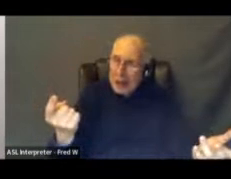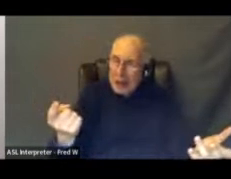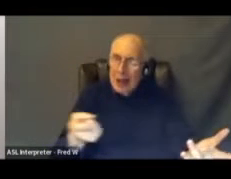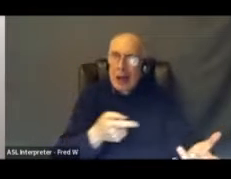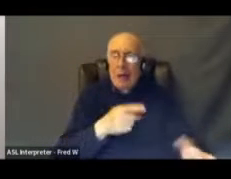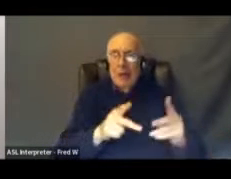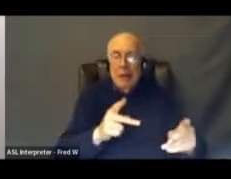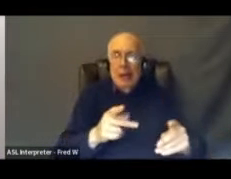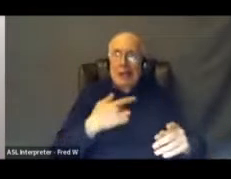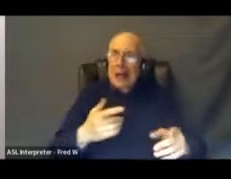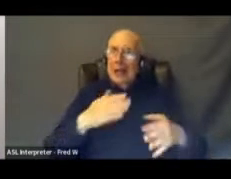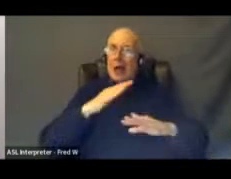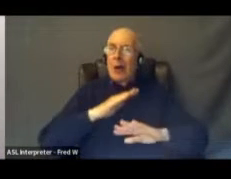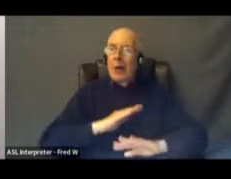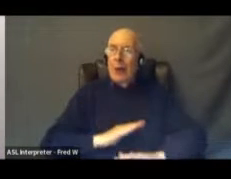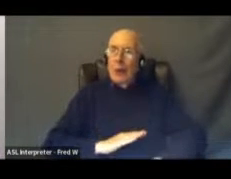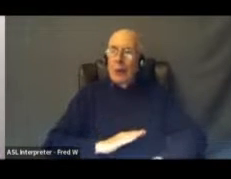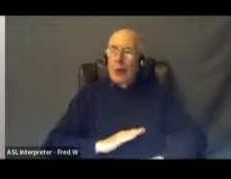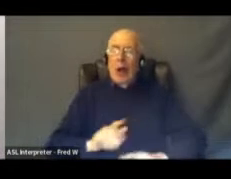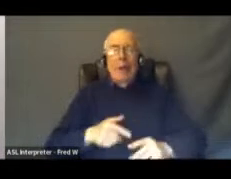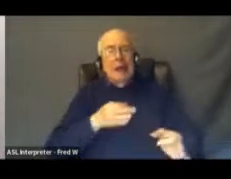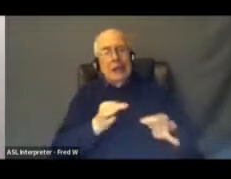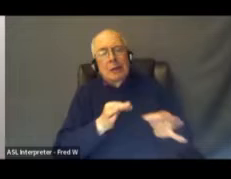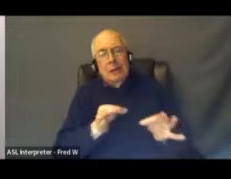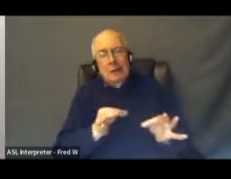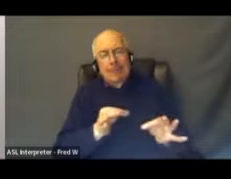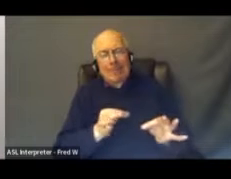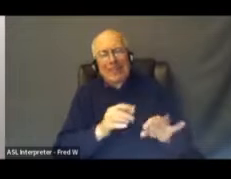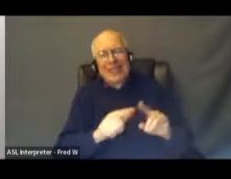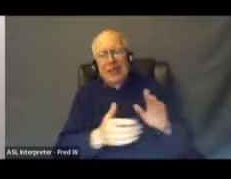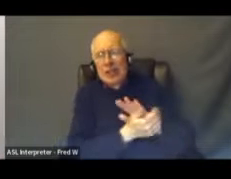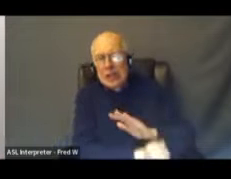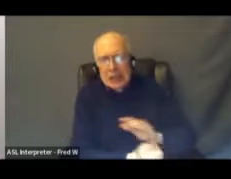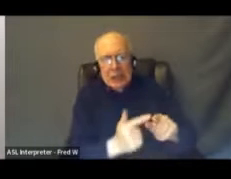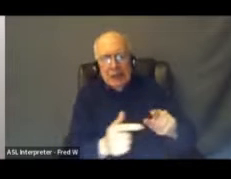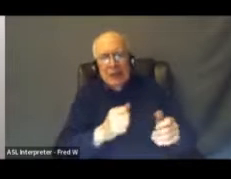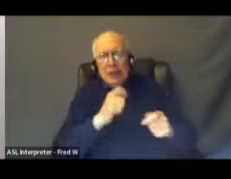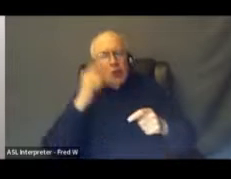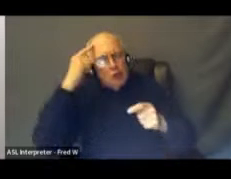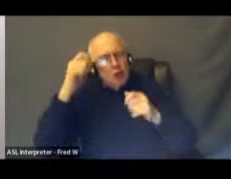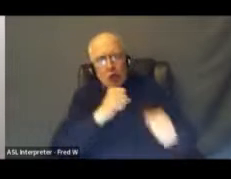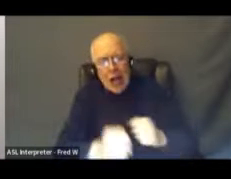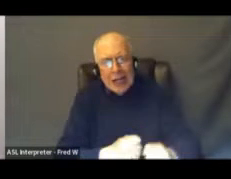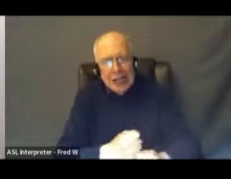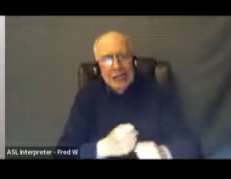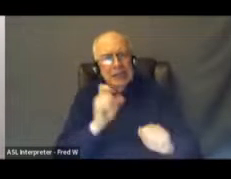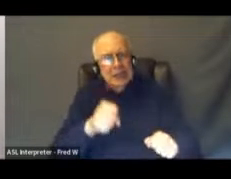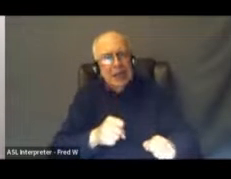then we explain the different skills and strategies that can be tried with this. It is trial